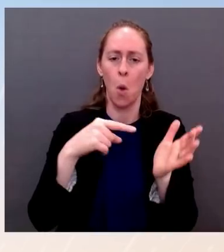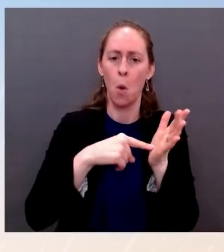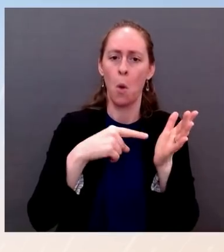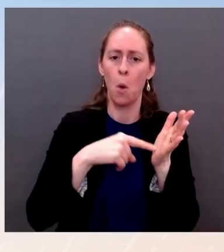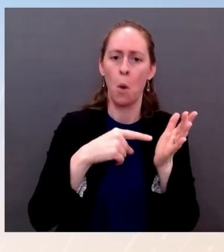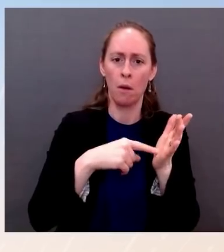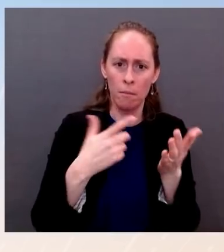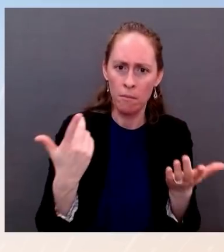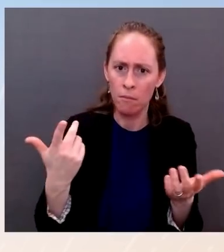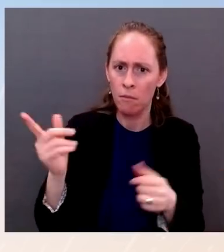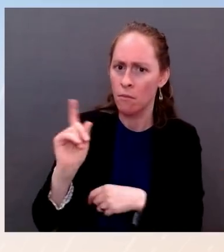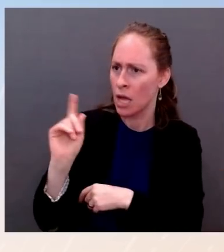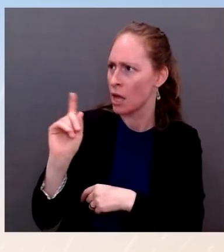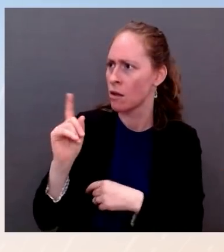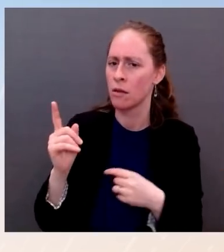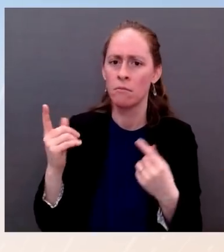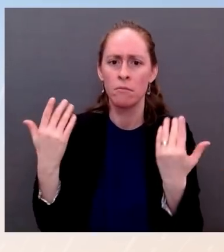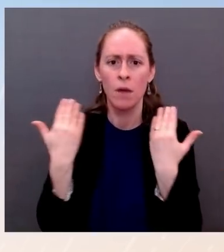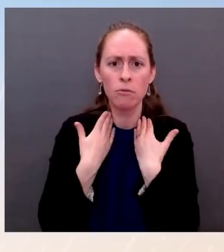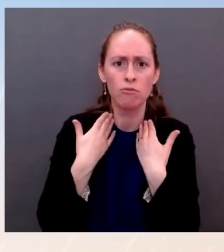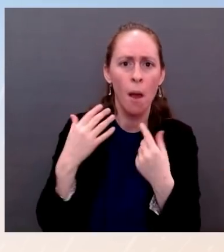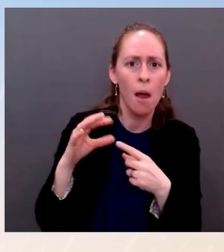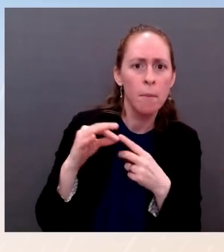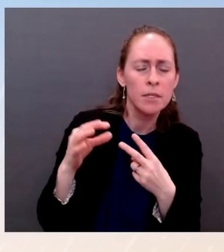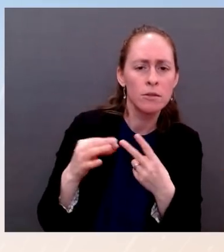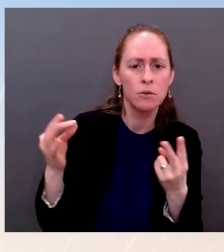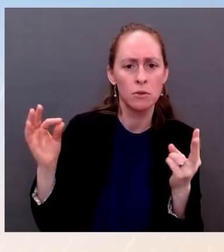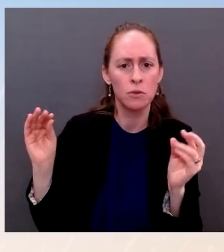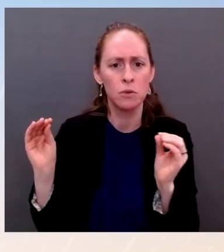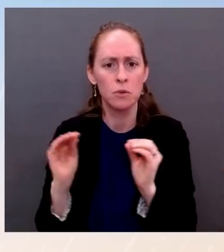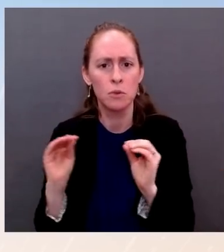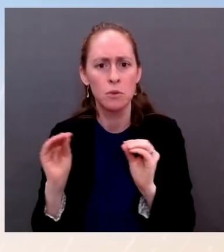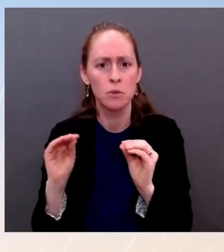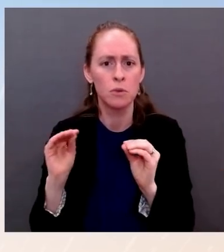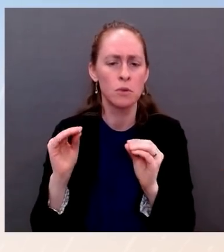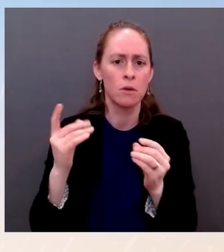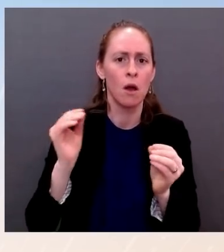on the status of that legislation. I don't know where it is in the process. But what I could reiterate for you